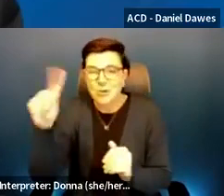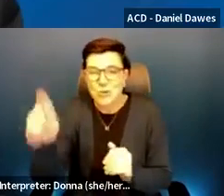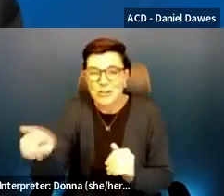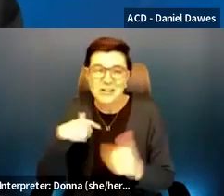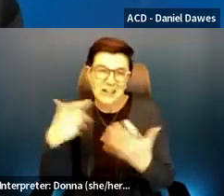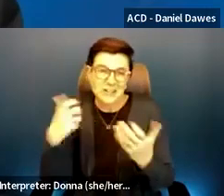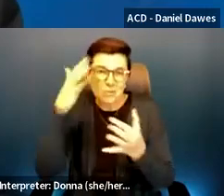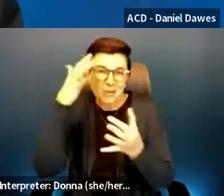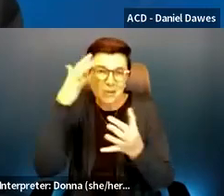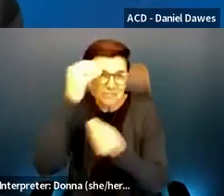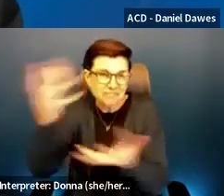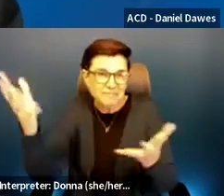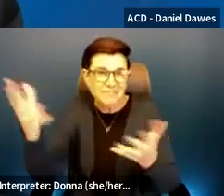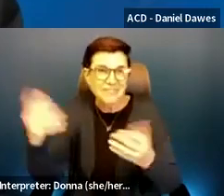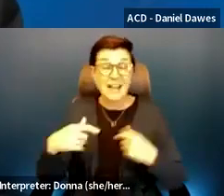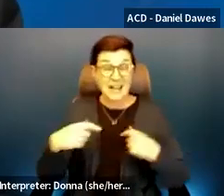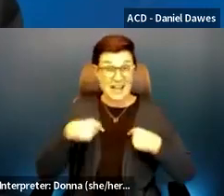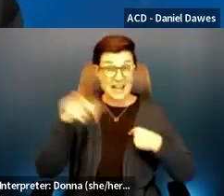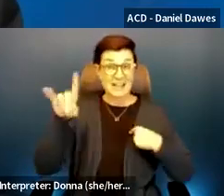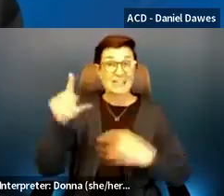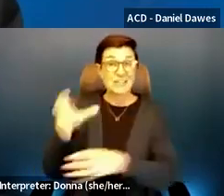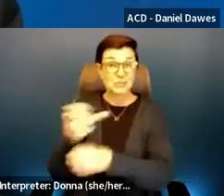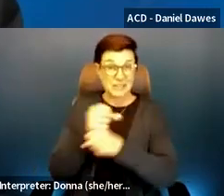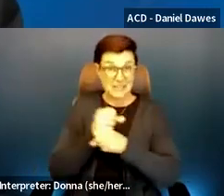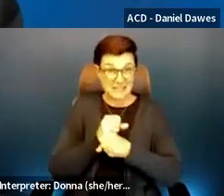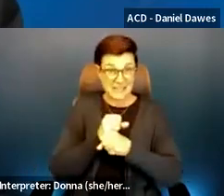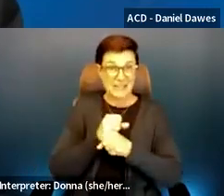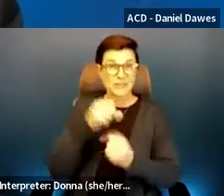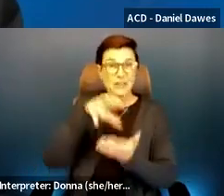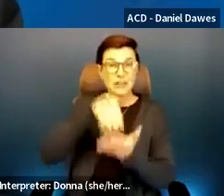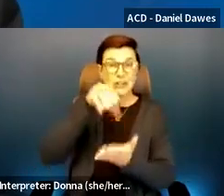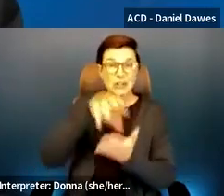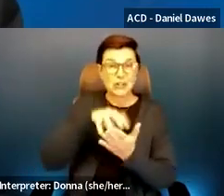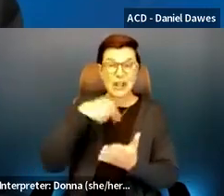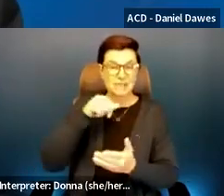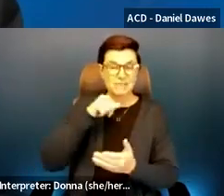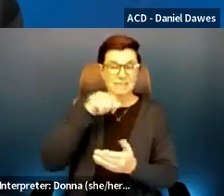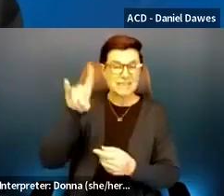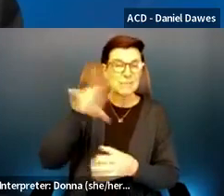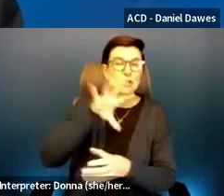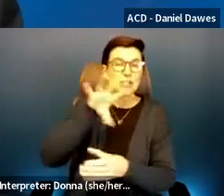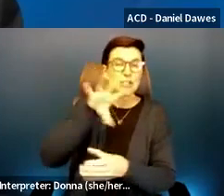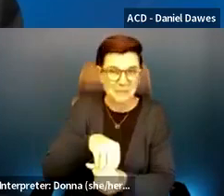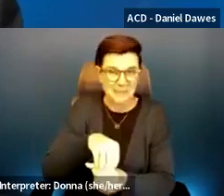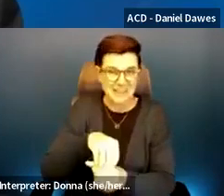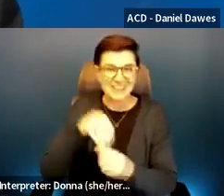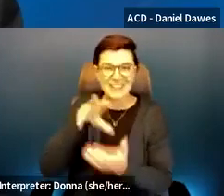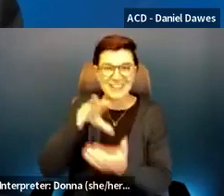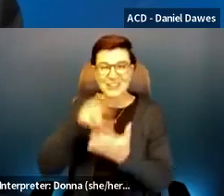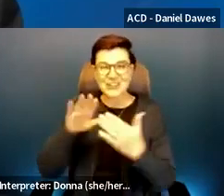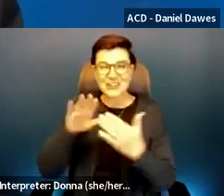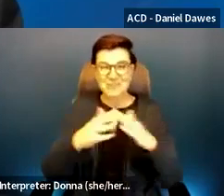that I've been a beneficiary of these learning communities as a CEC grantee and really felt like it was incredibly valuable